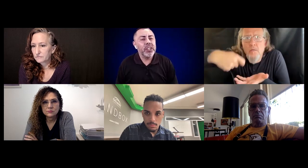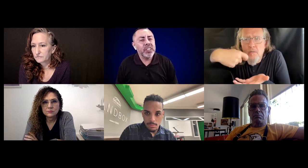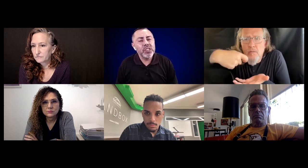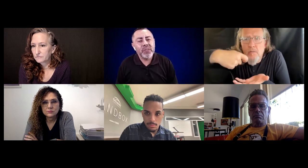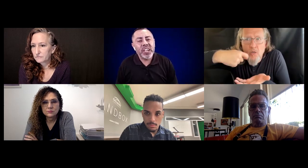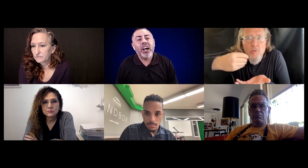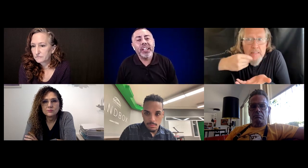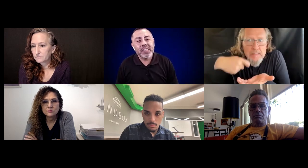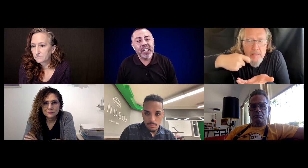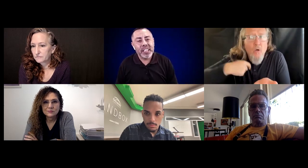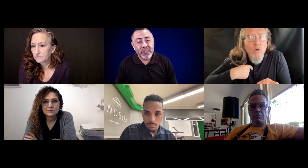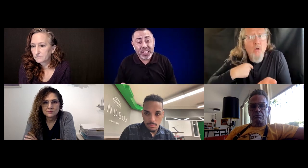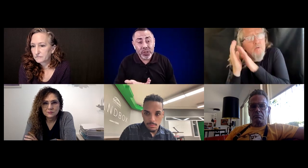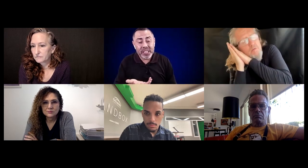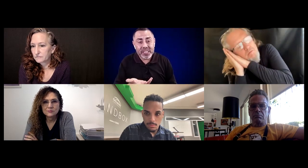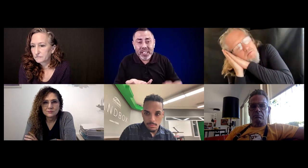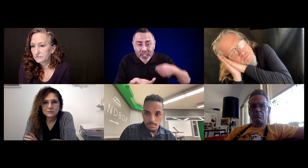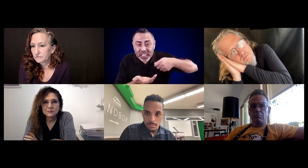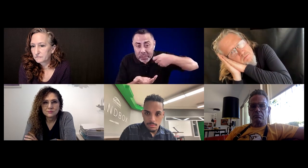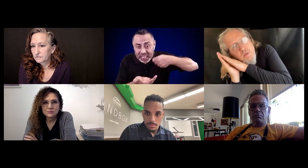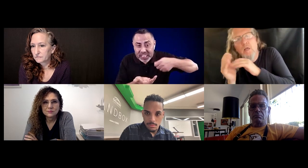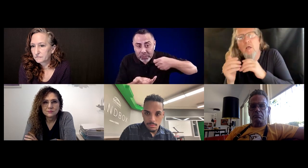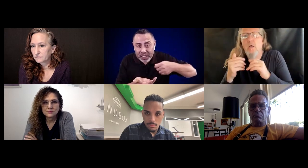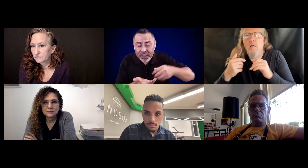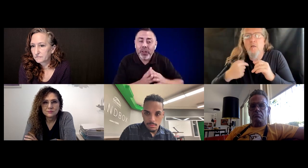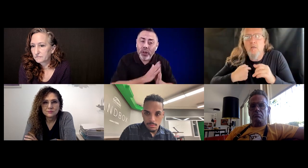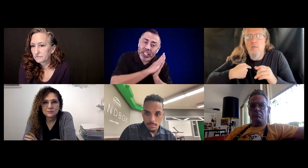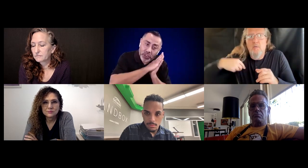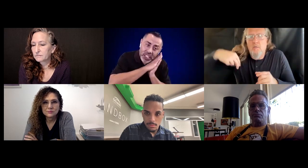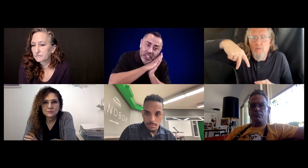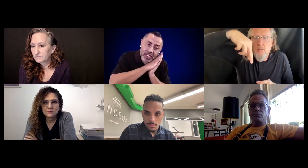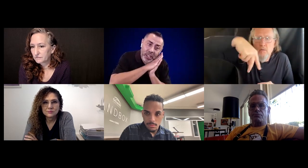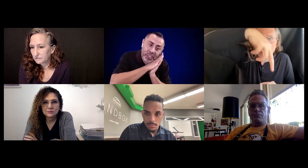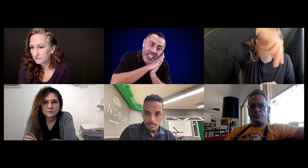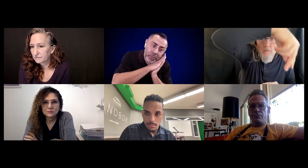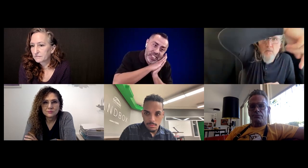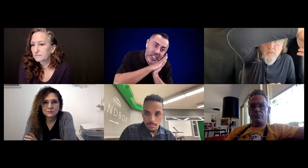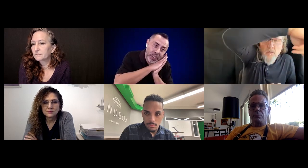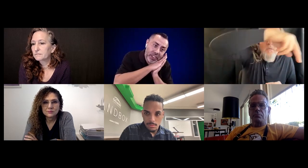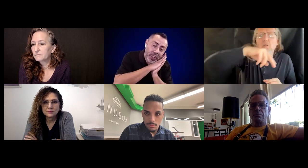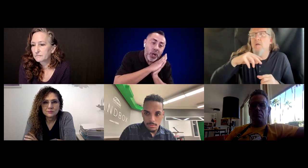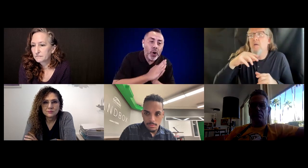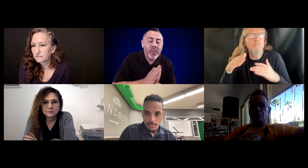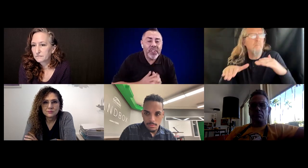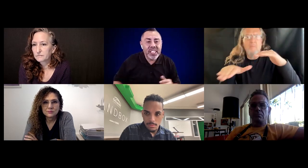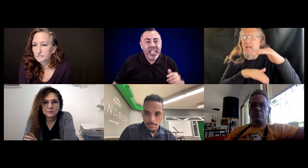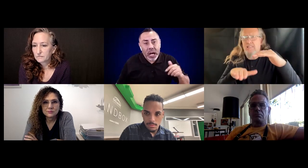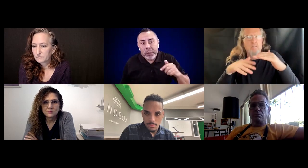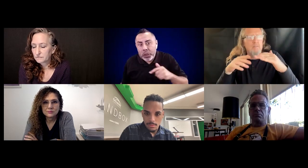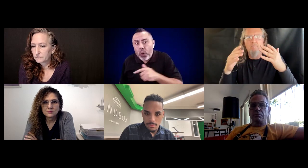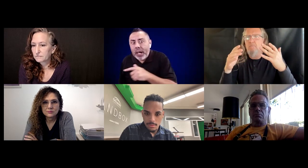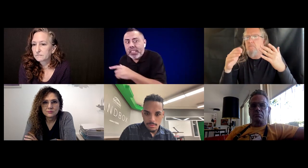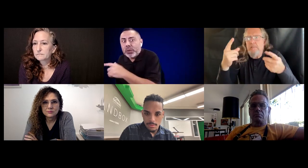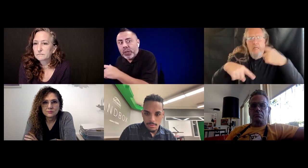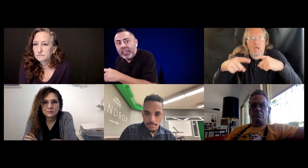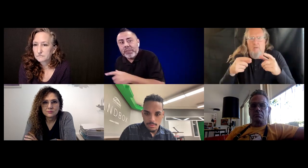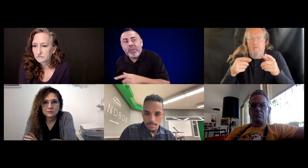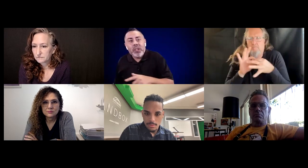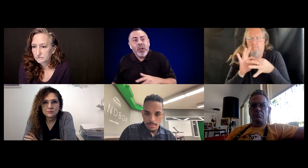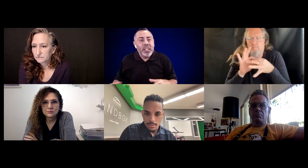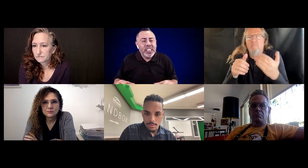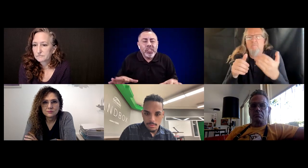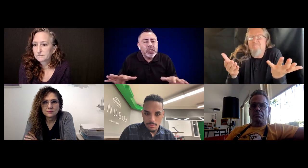Maybe they're the use of iconic signs like, if I do this, it looks like I'm eating something, or if I do this it looks like I'm laying in a bed sleeping, or if I say I'm gonna walk this way. Right?